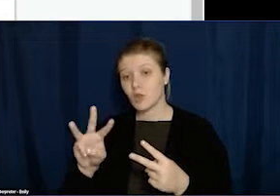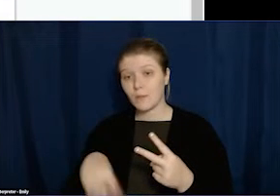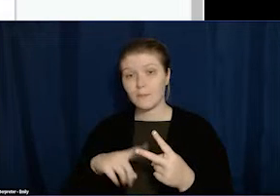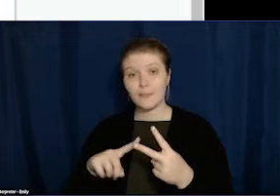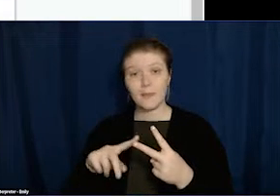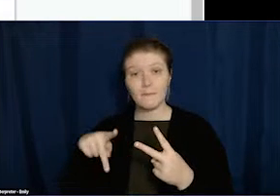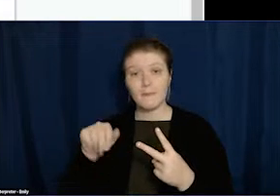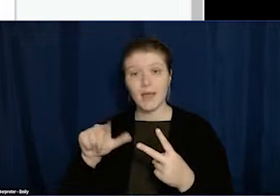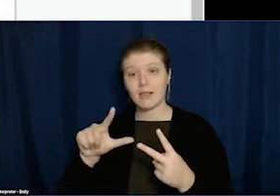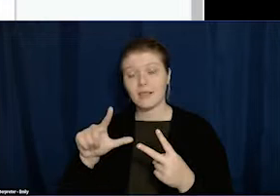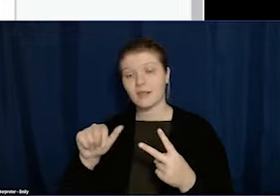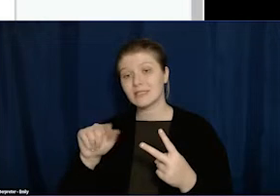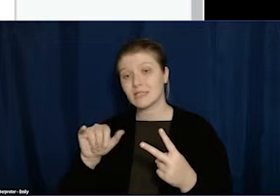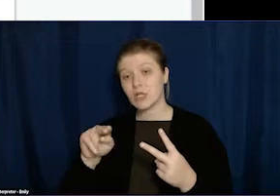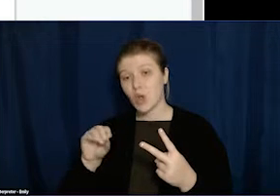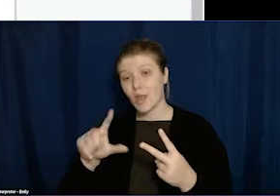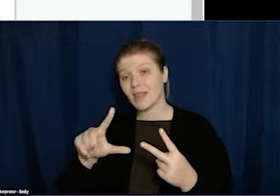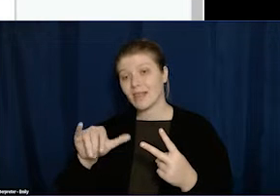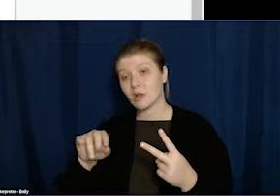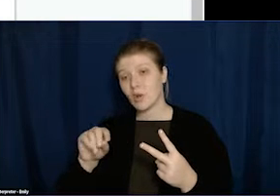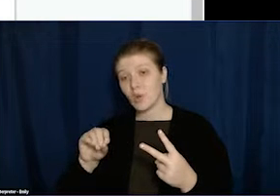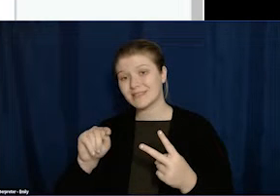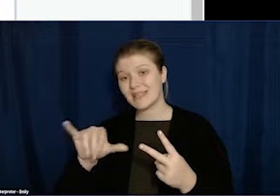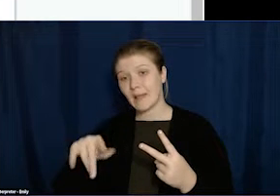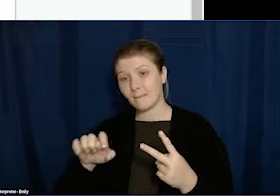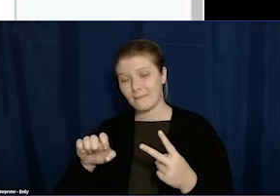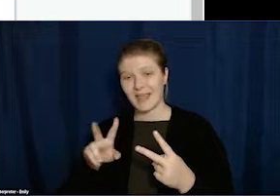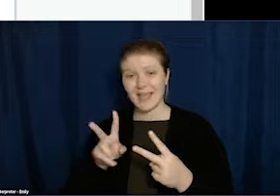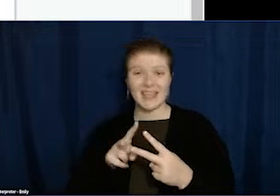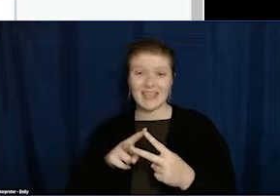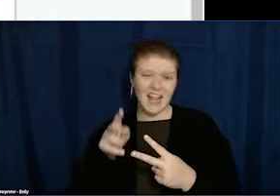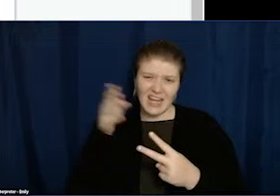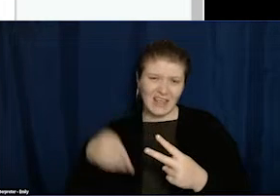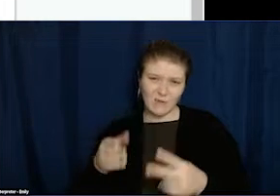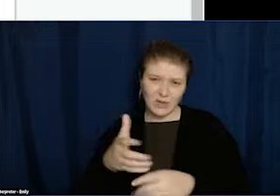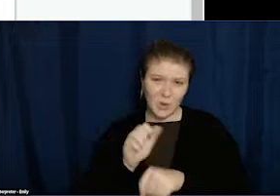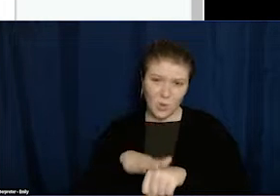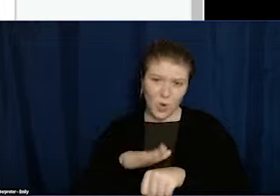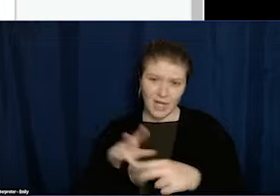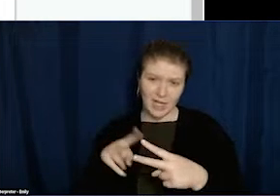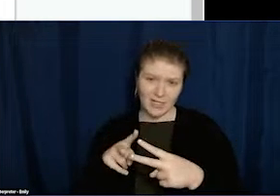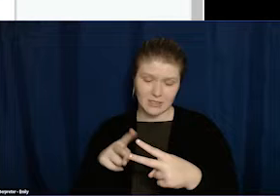They almost never receive this warning. So I would say experiment with the other types.